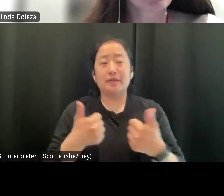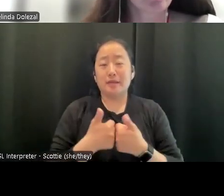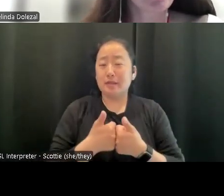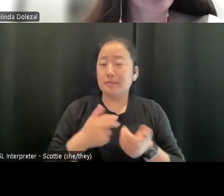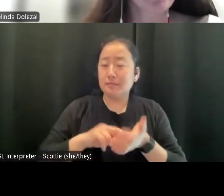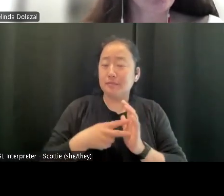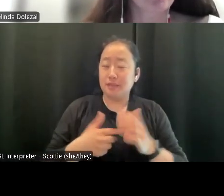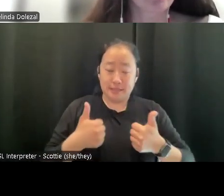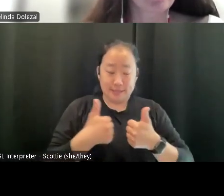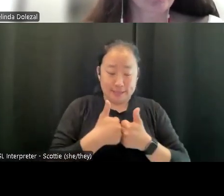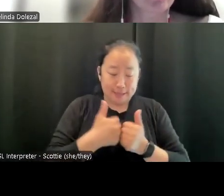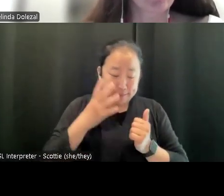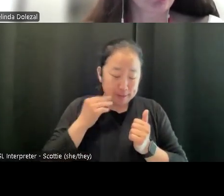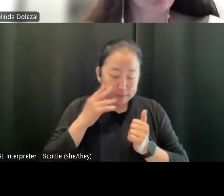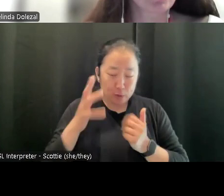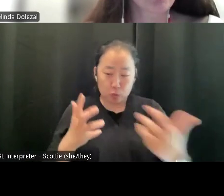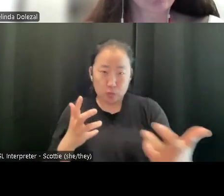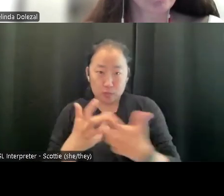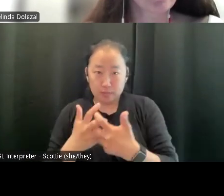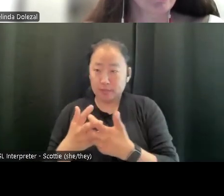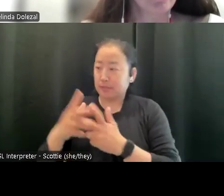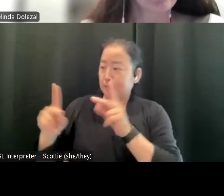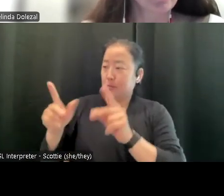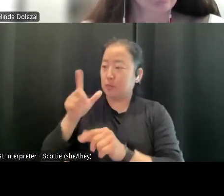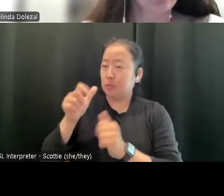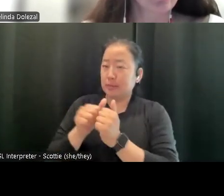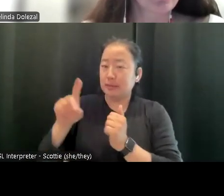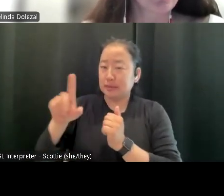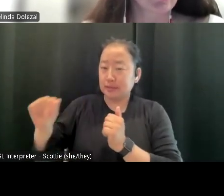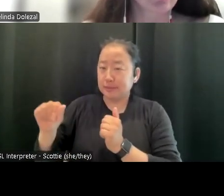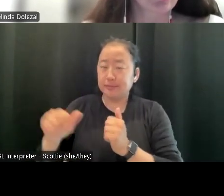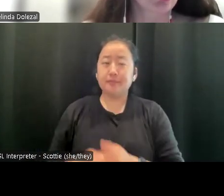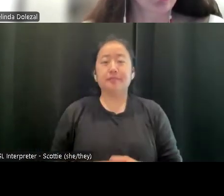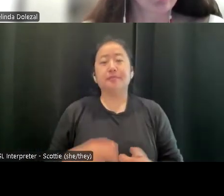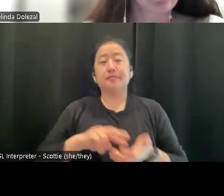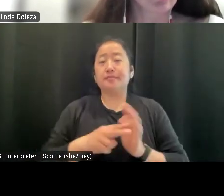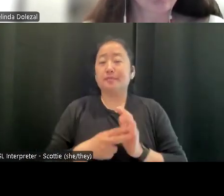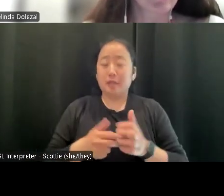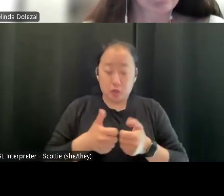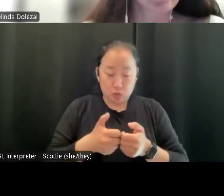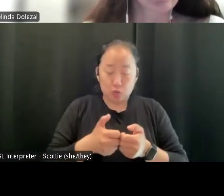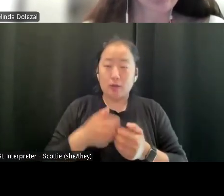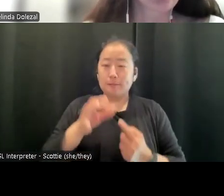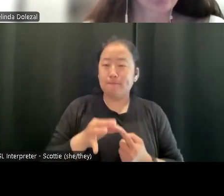that are customized to meet the needs of individuals with disabilities. This can include the use of specialized controllers, interfaces and settings to make